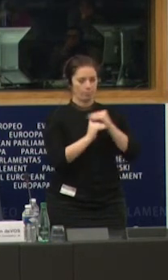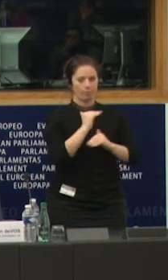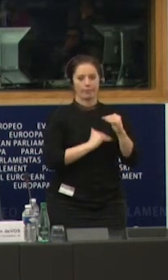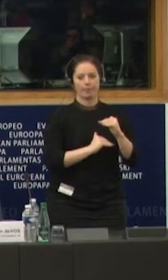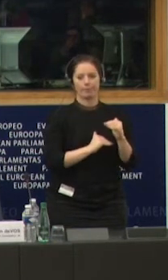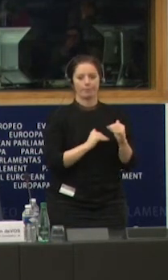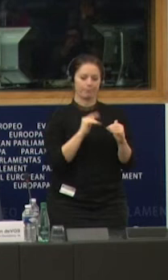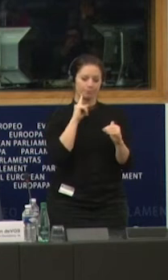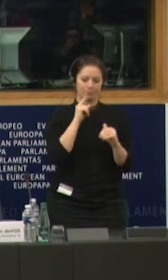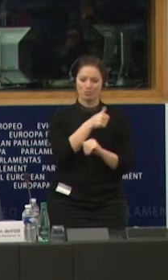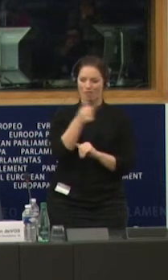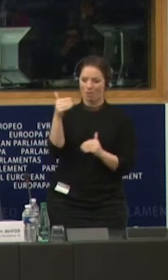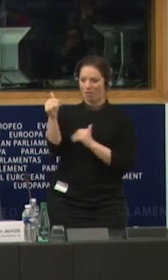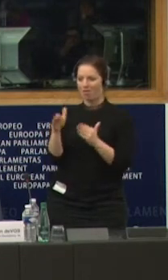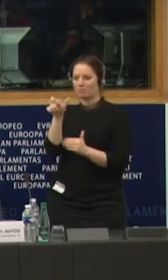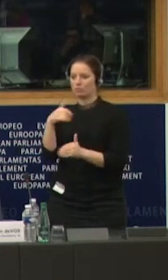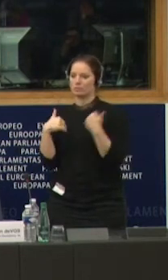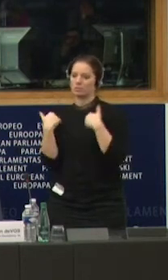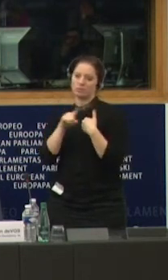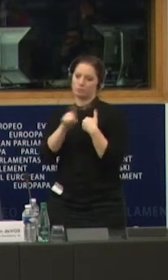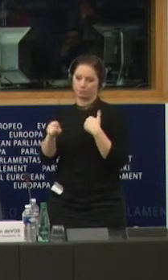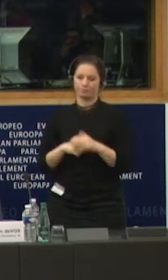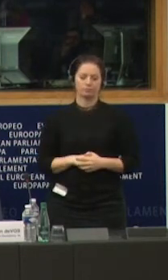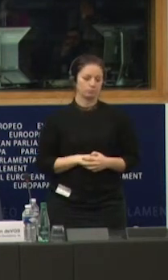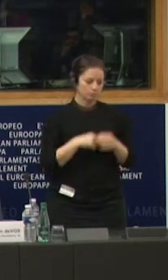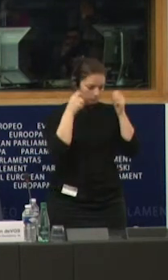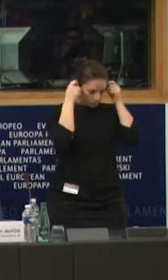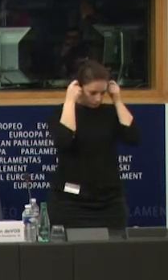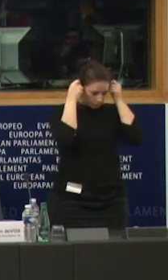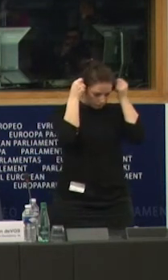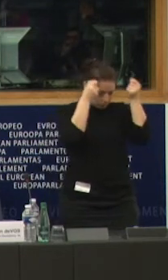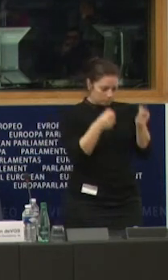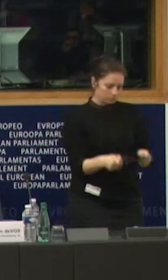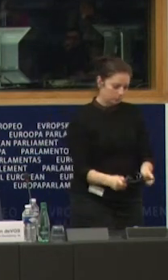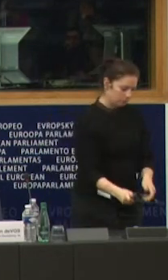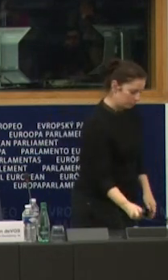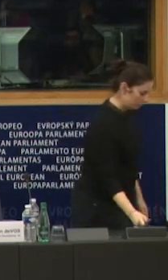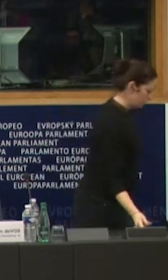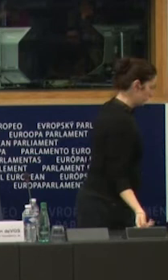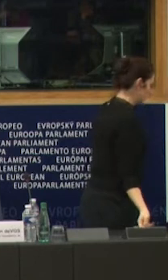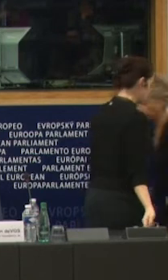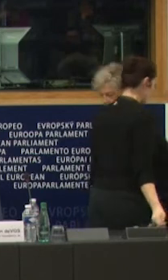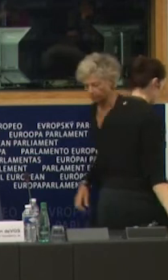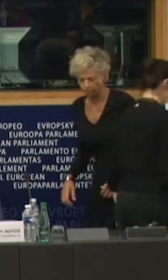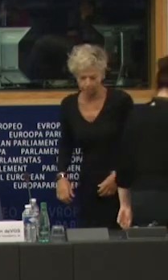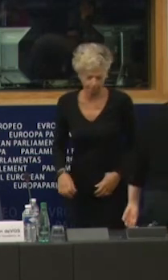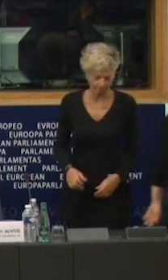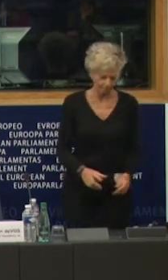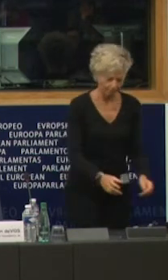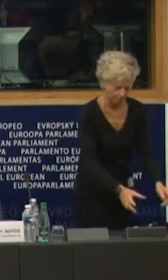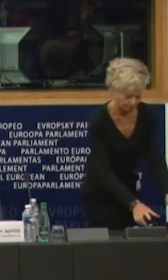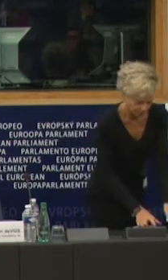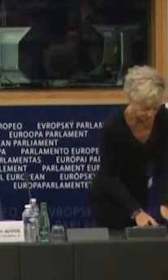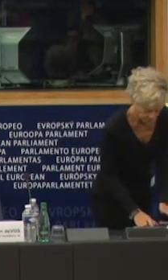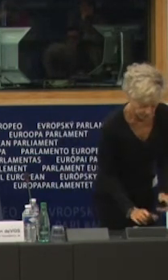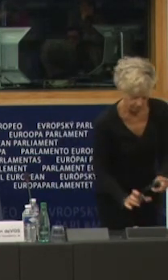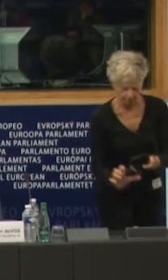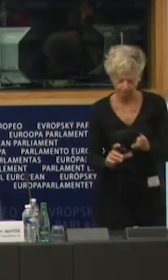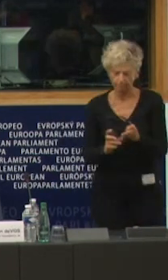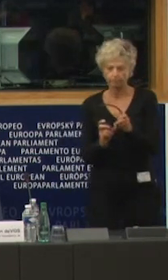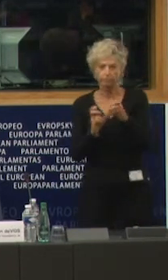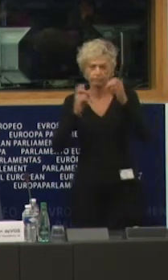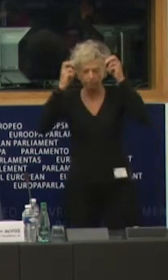So it is now a nationwide program. Which is implemented by the National Social department.